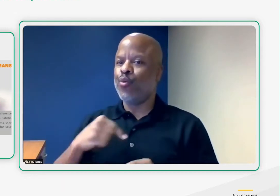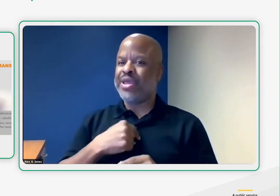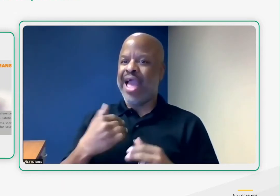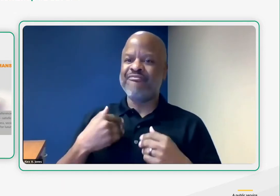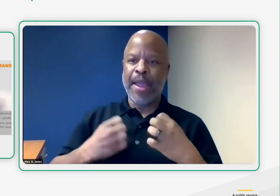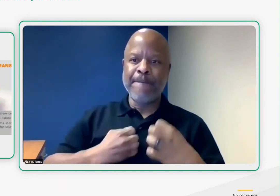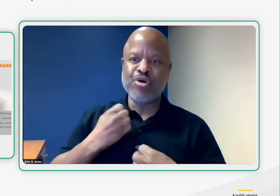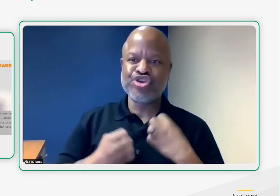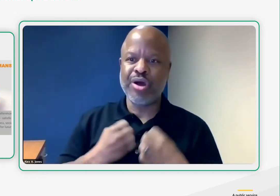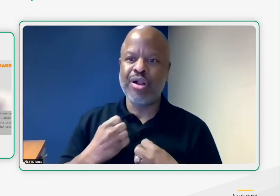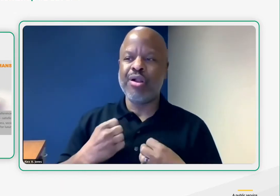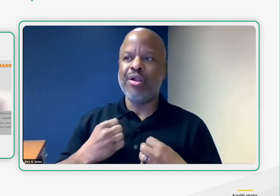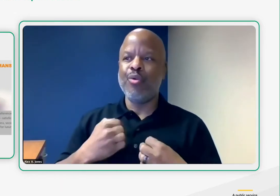own preferences, our own emotions, and moods.